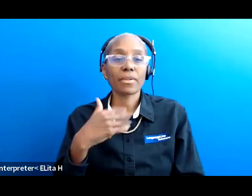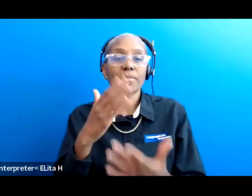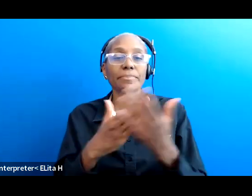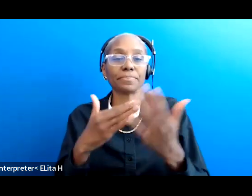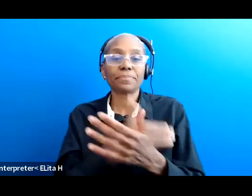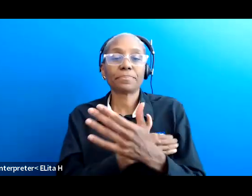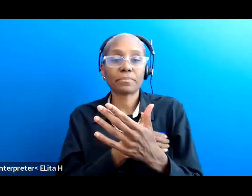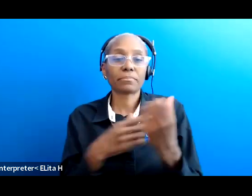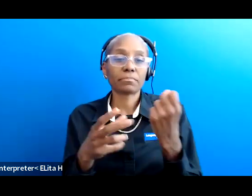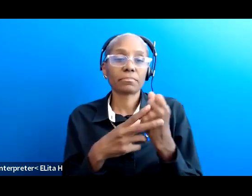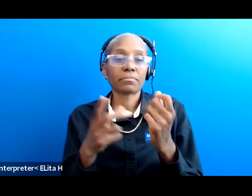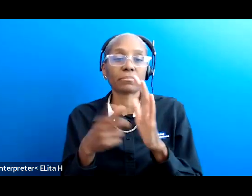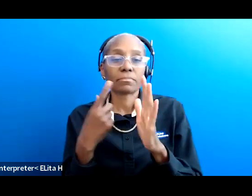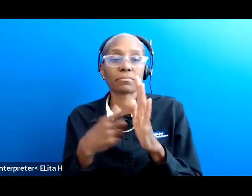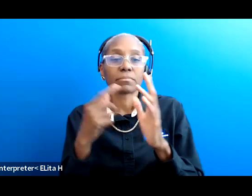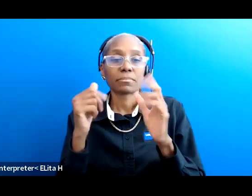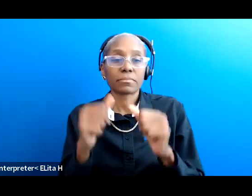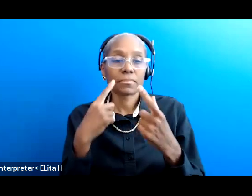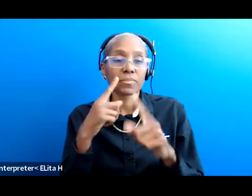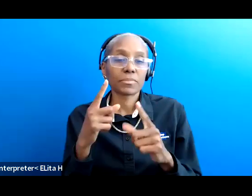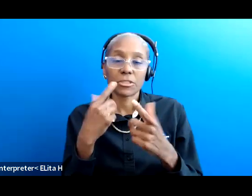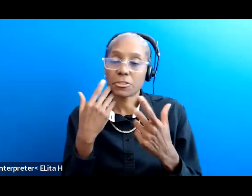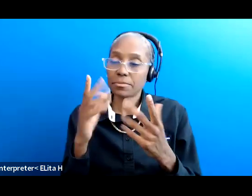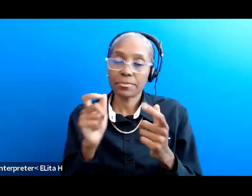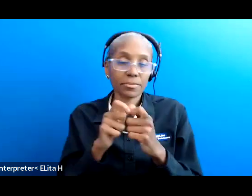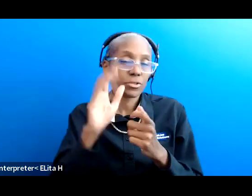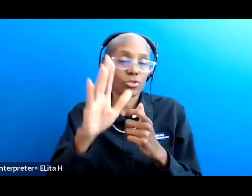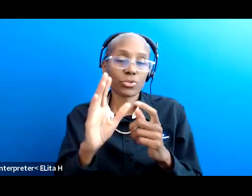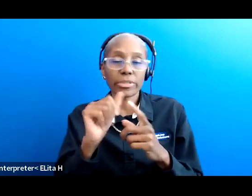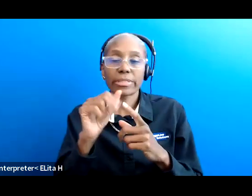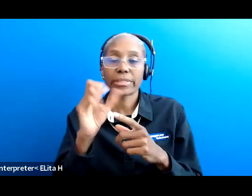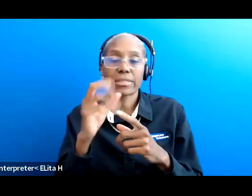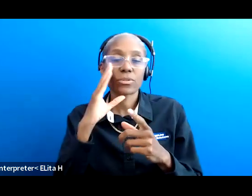So sometimes that can work. I don't know in your particular case if that can work or not.